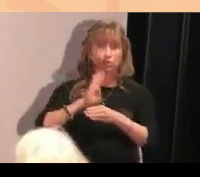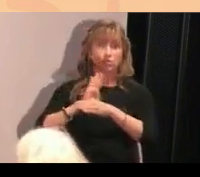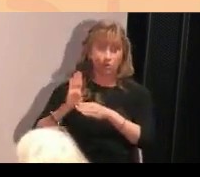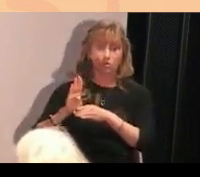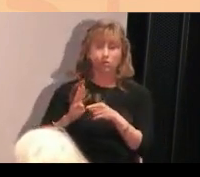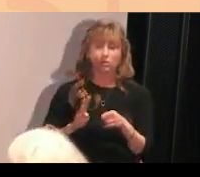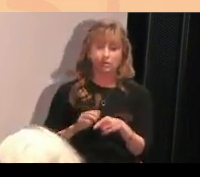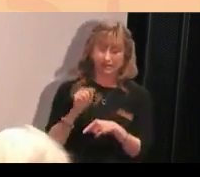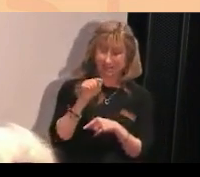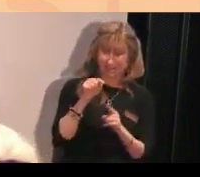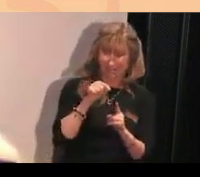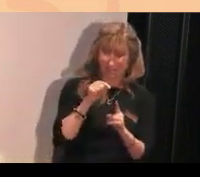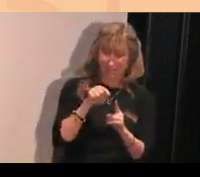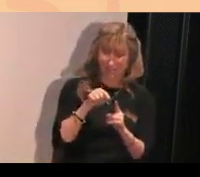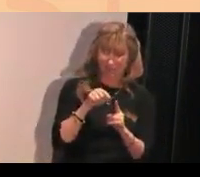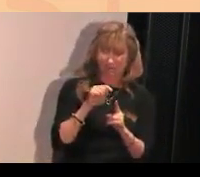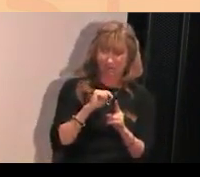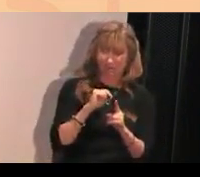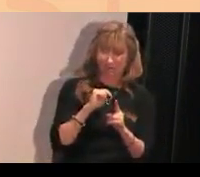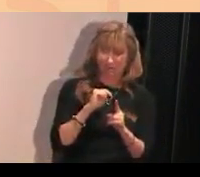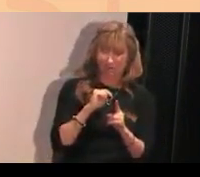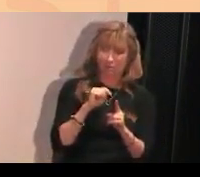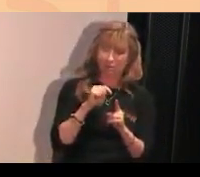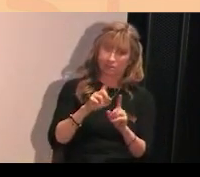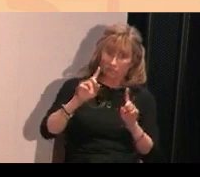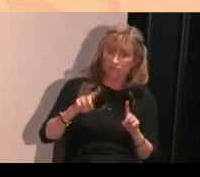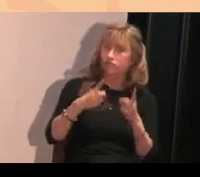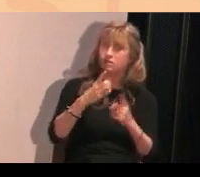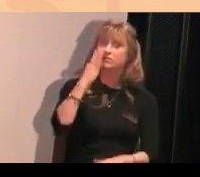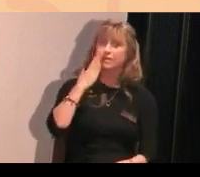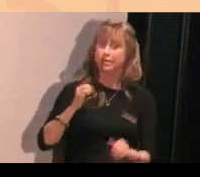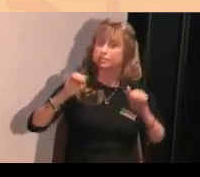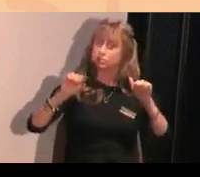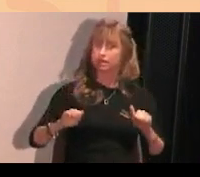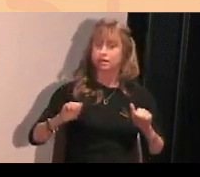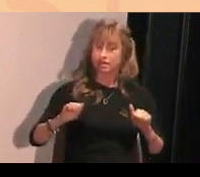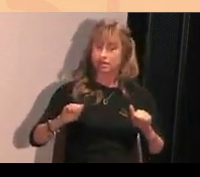she of course was also the first female chair of the Aboriginal